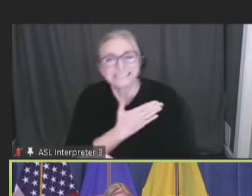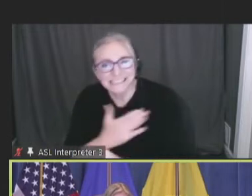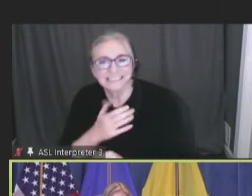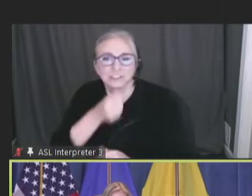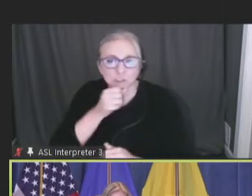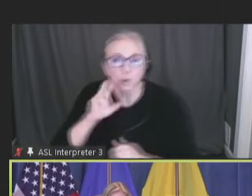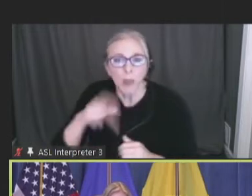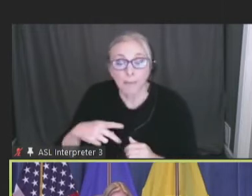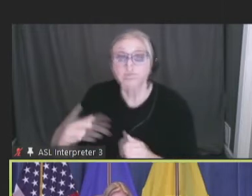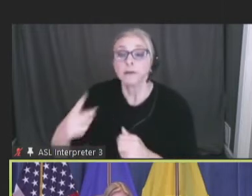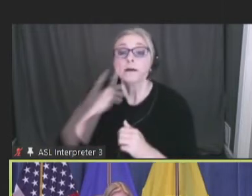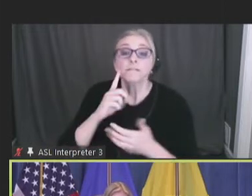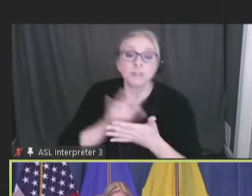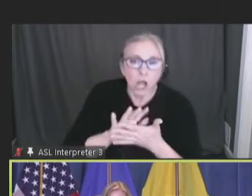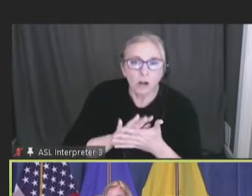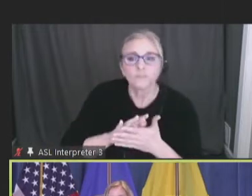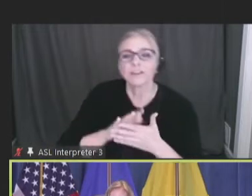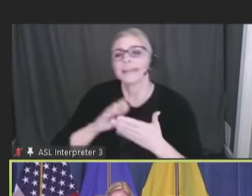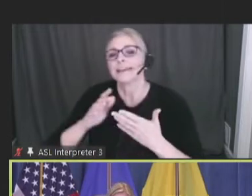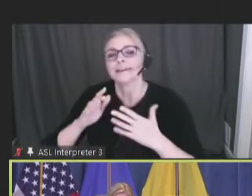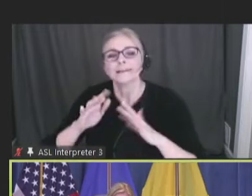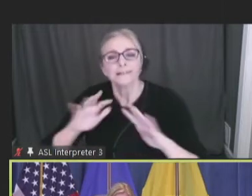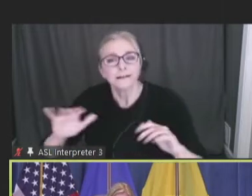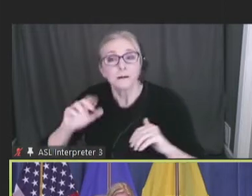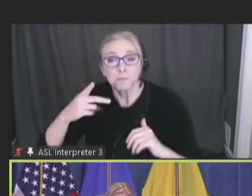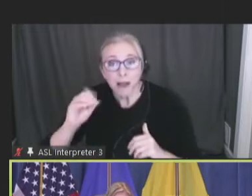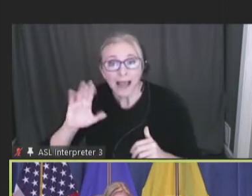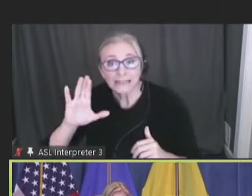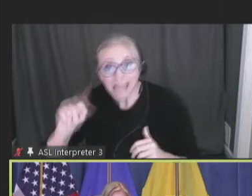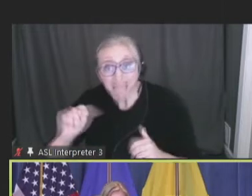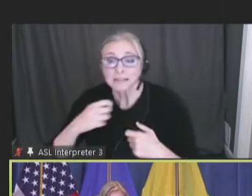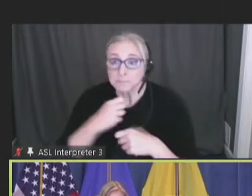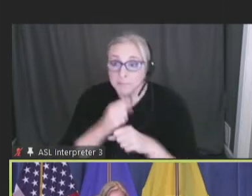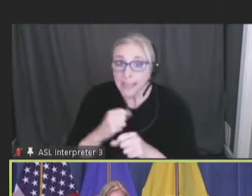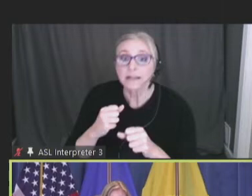photography, and podcasting. And produced a challenging body of work for the public to